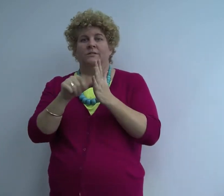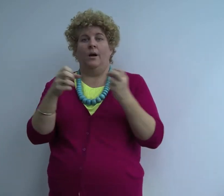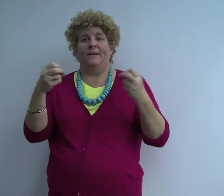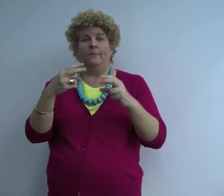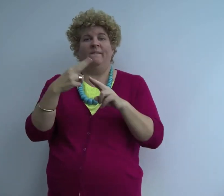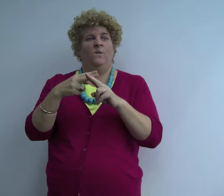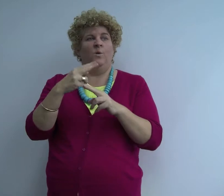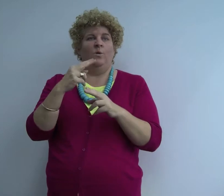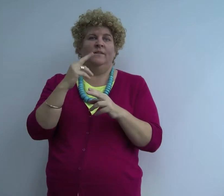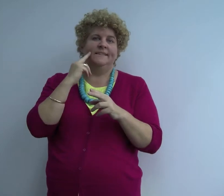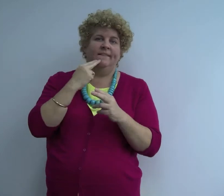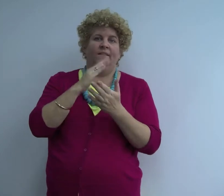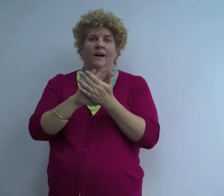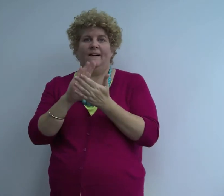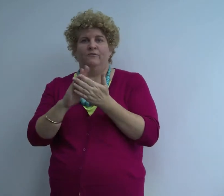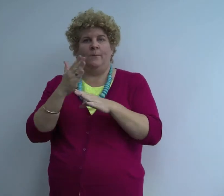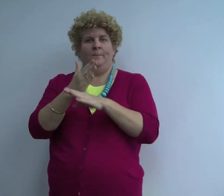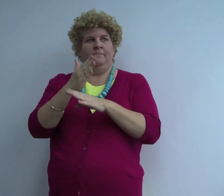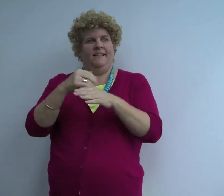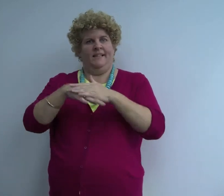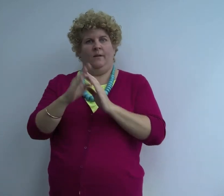for deaf and hard of hearing people in the workplace.